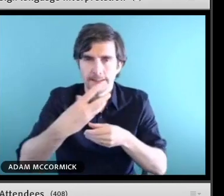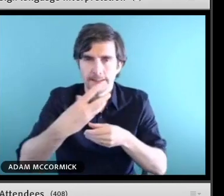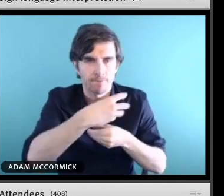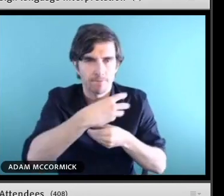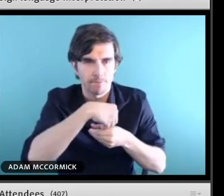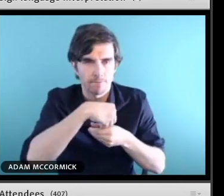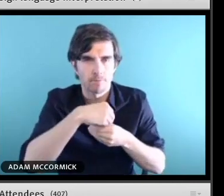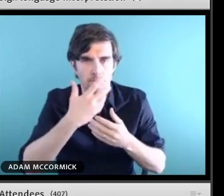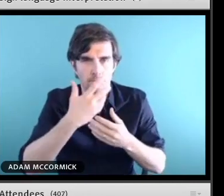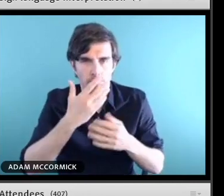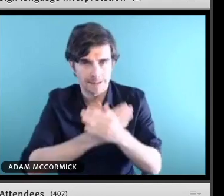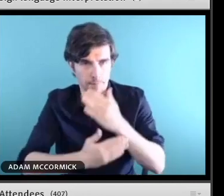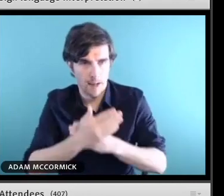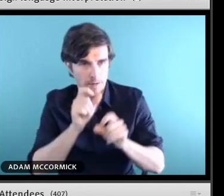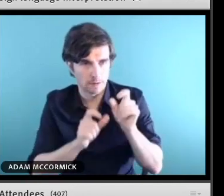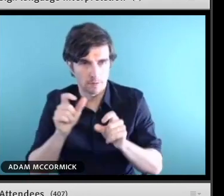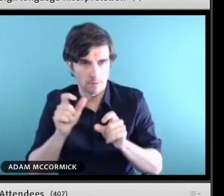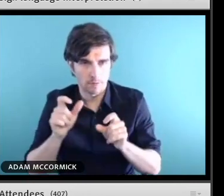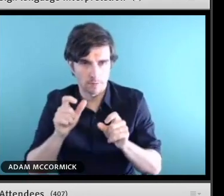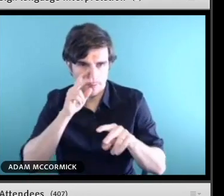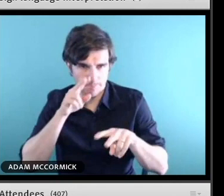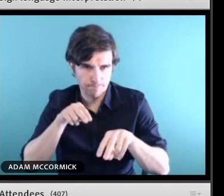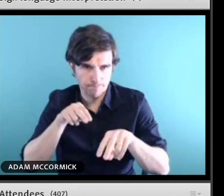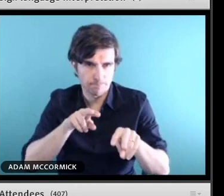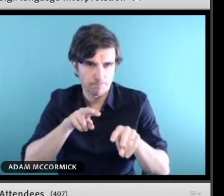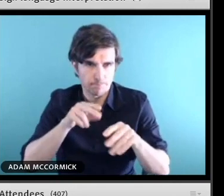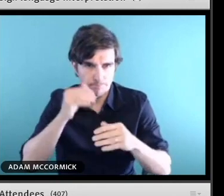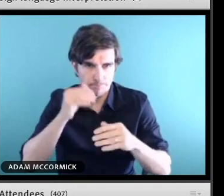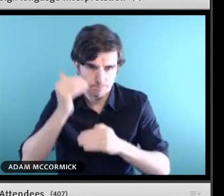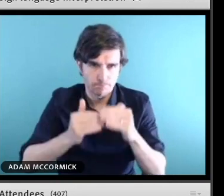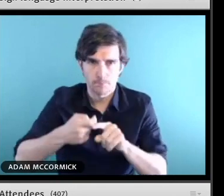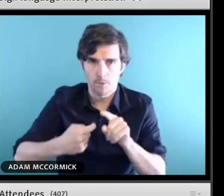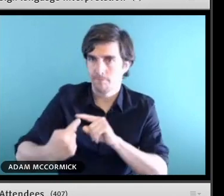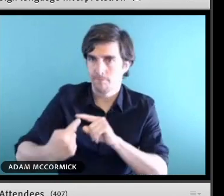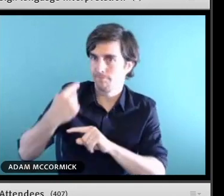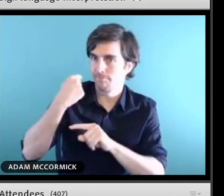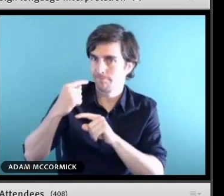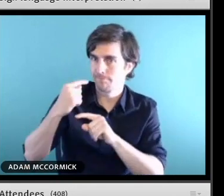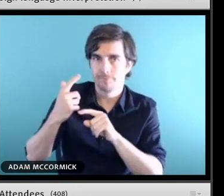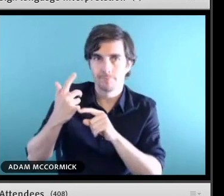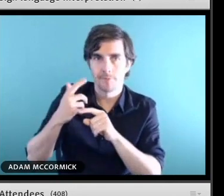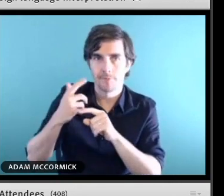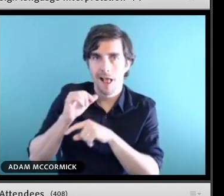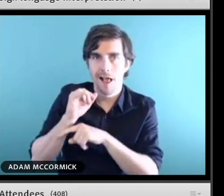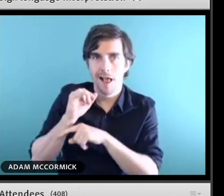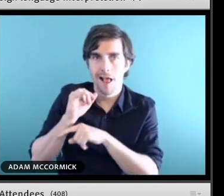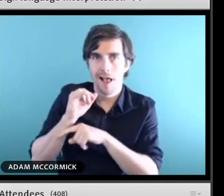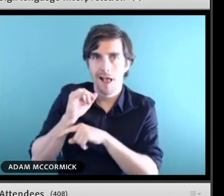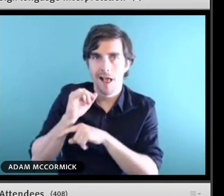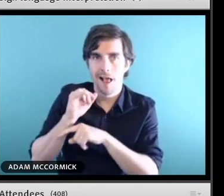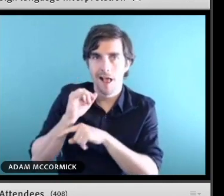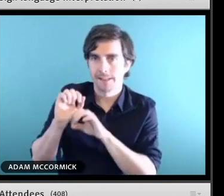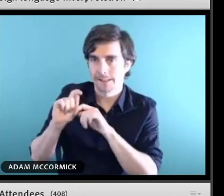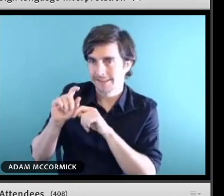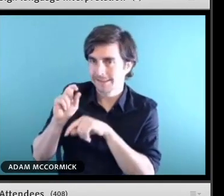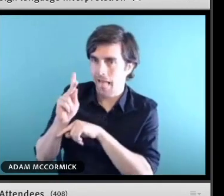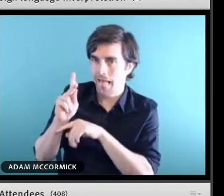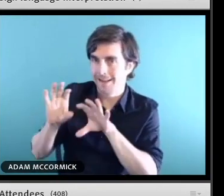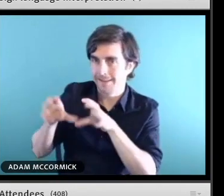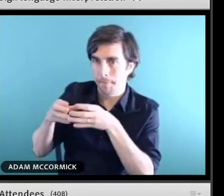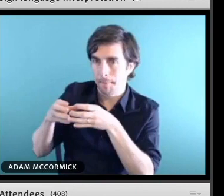disability alliance and it was really established to continue that coordination between organizations